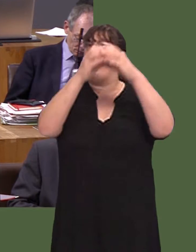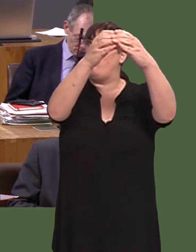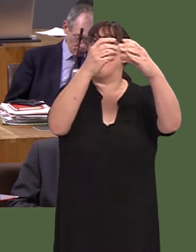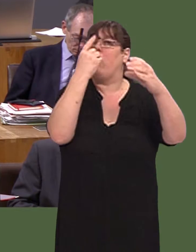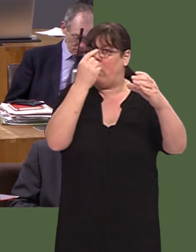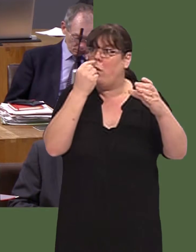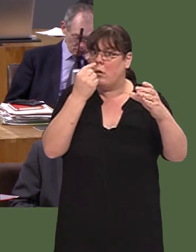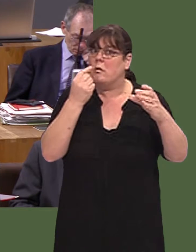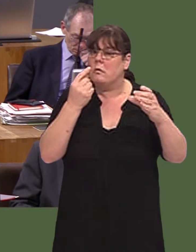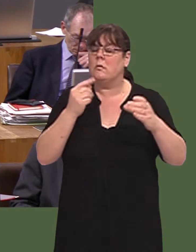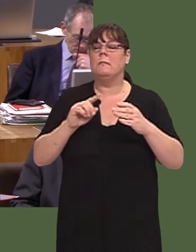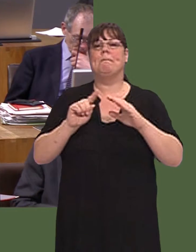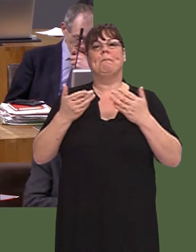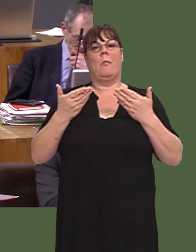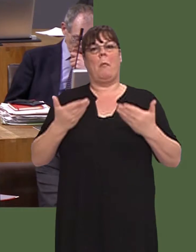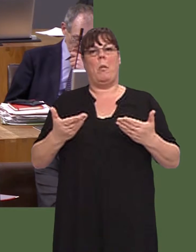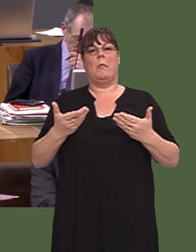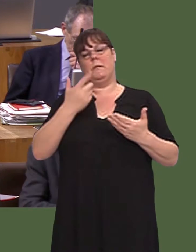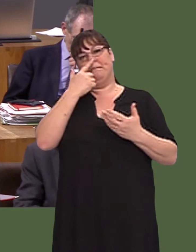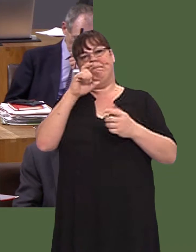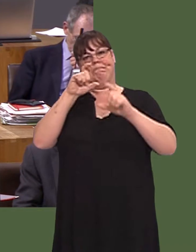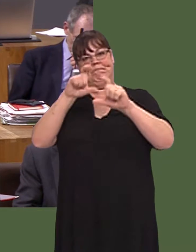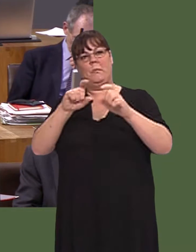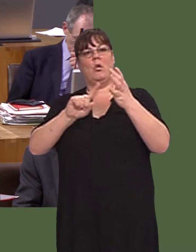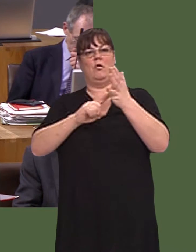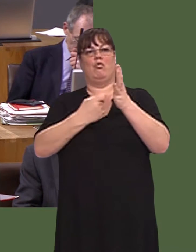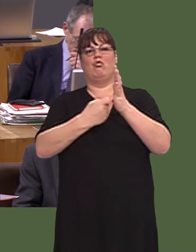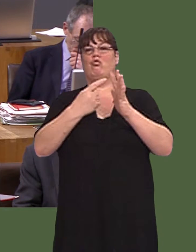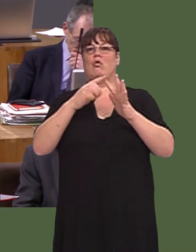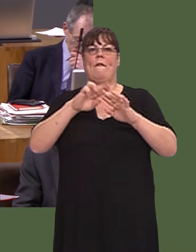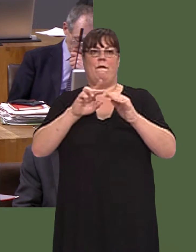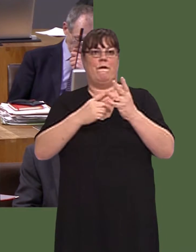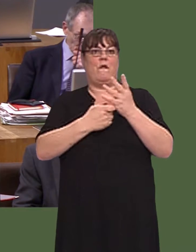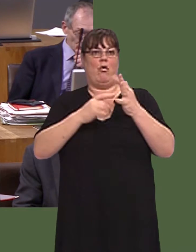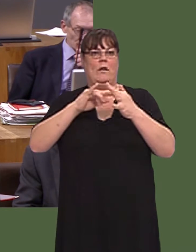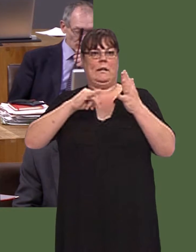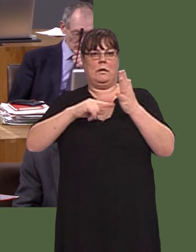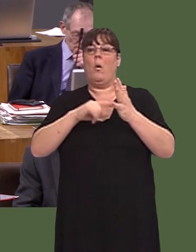But, at the moment, certainly, the body will go to Treforest, and that was the strong adviceóthat